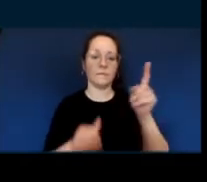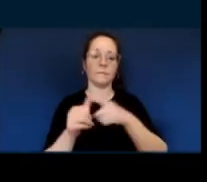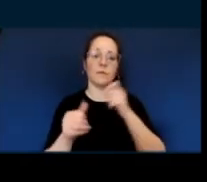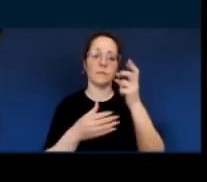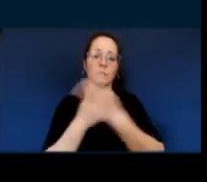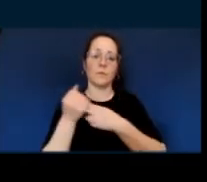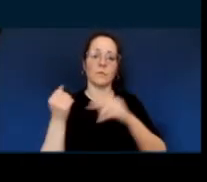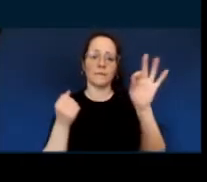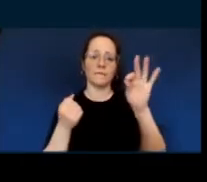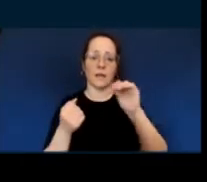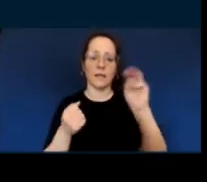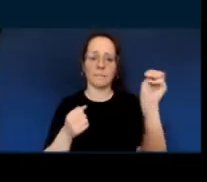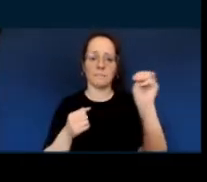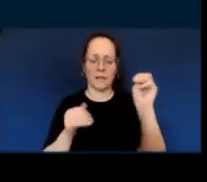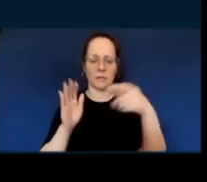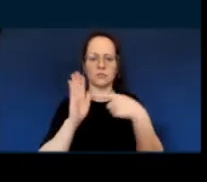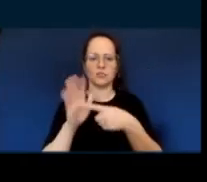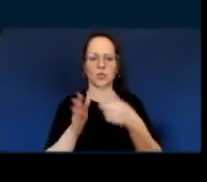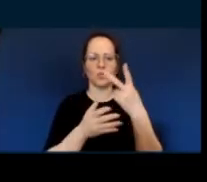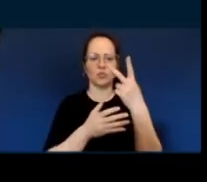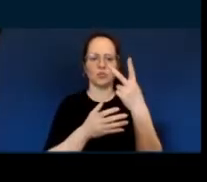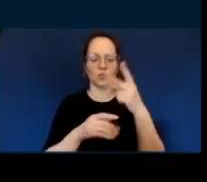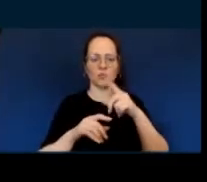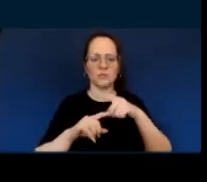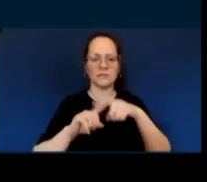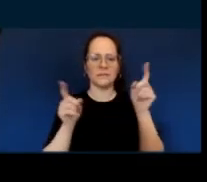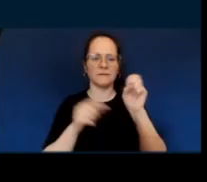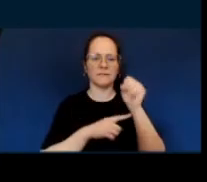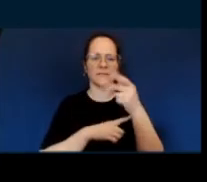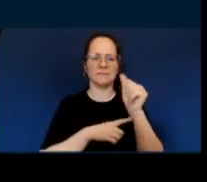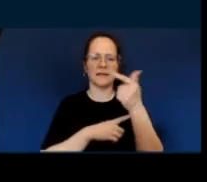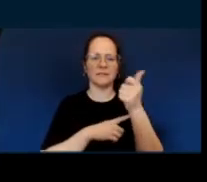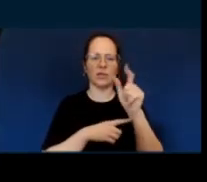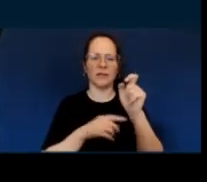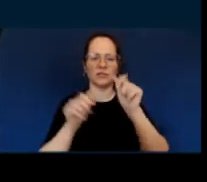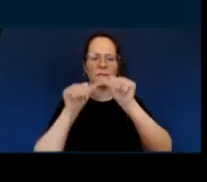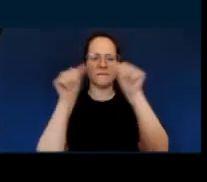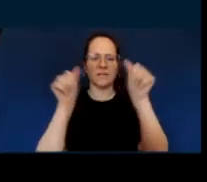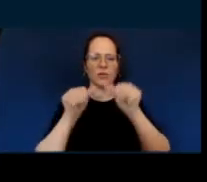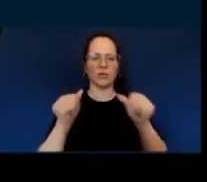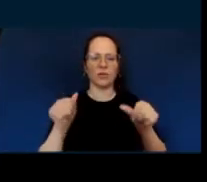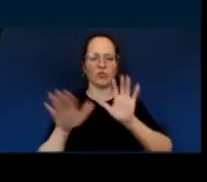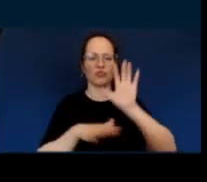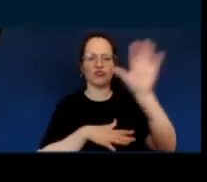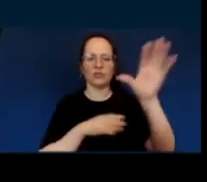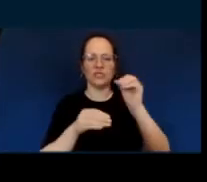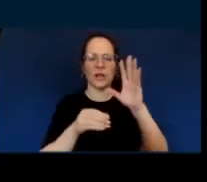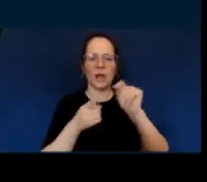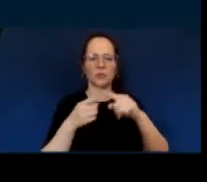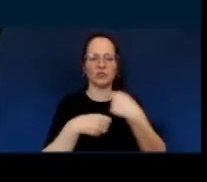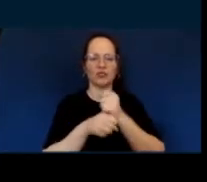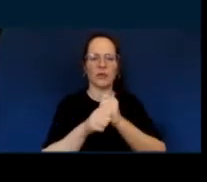IMAGE SHOWS 2 SPACE AGE FINGERS REACHING OUT TO CREATE LIFE. THE GESTURE IS A DIRECT QUOTE